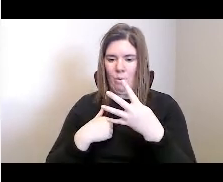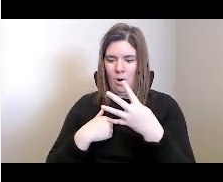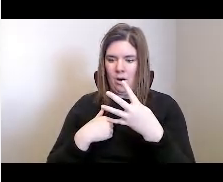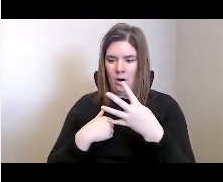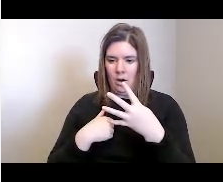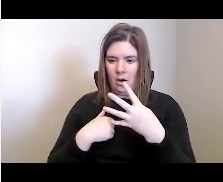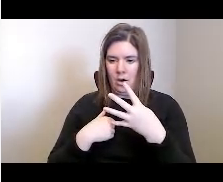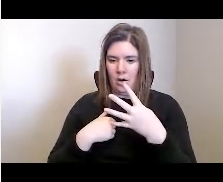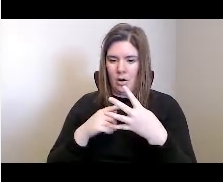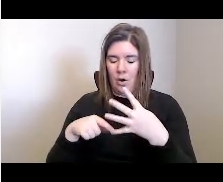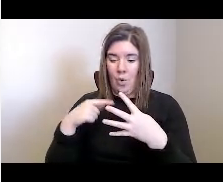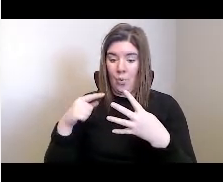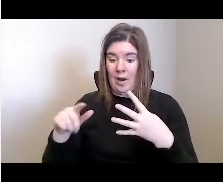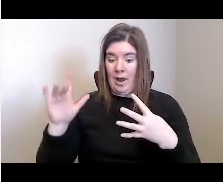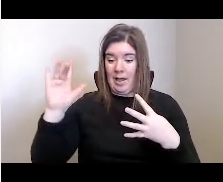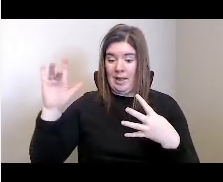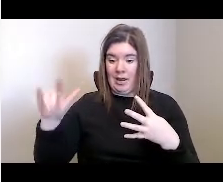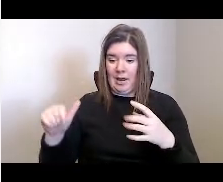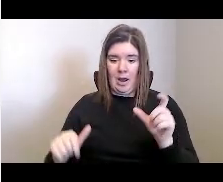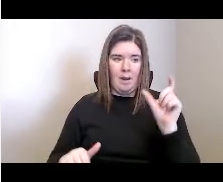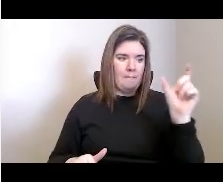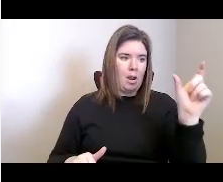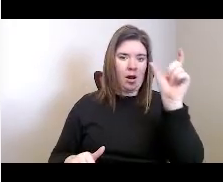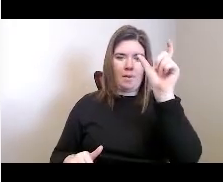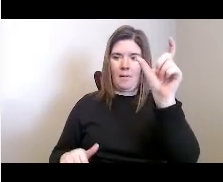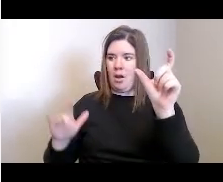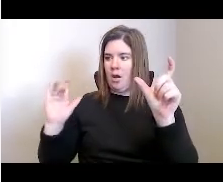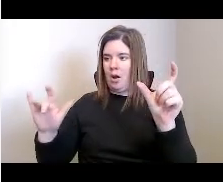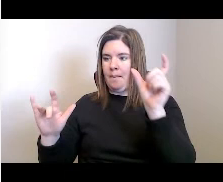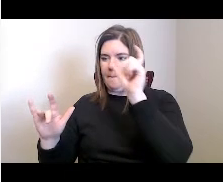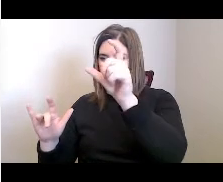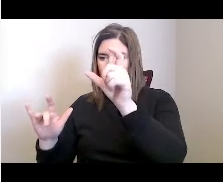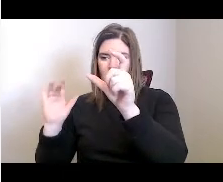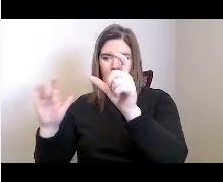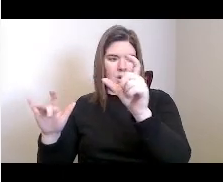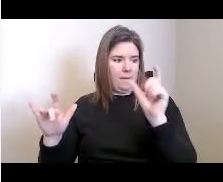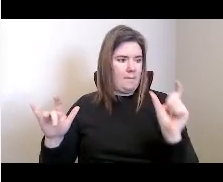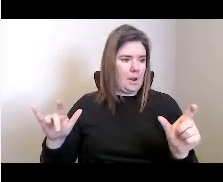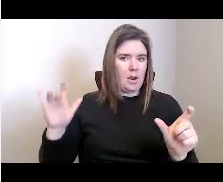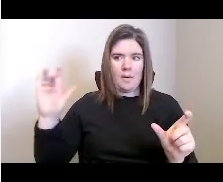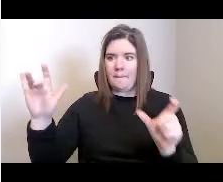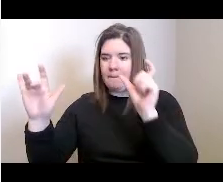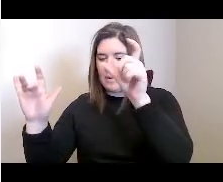it does select which one they are so I can actually arrange the order as I like.